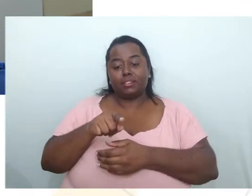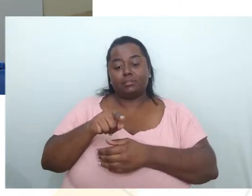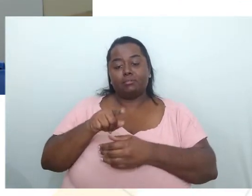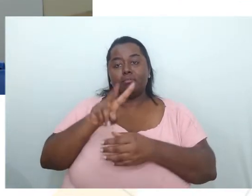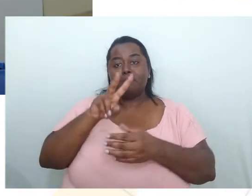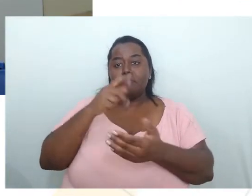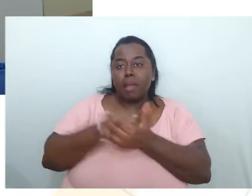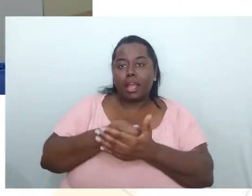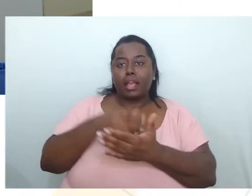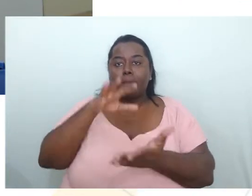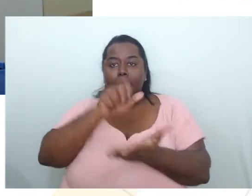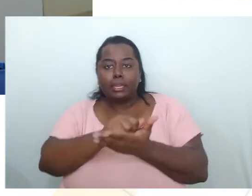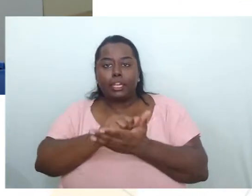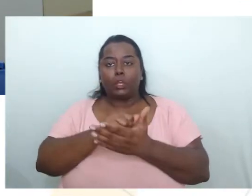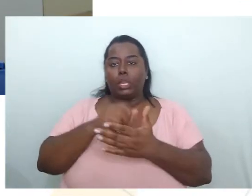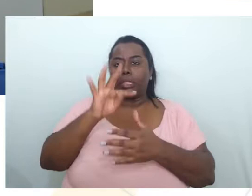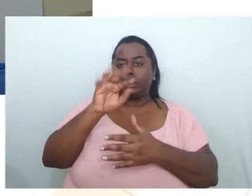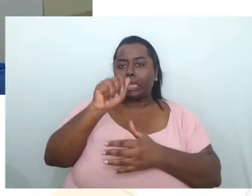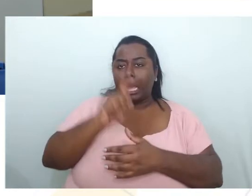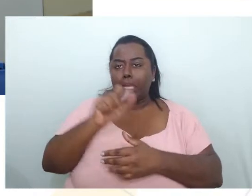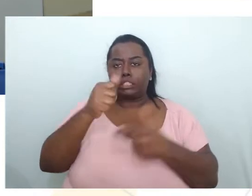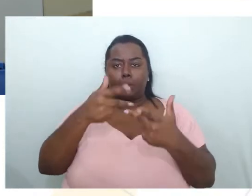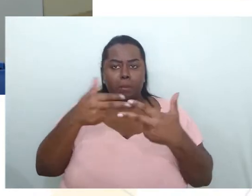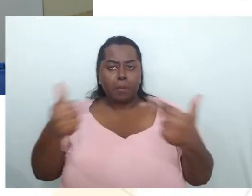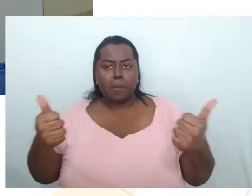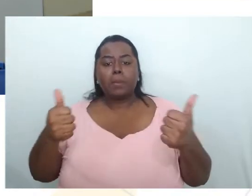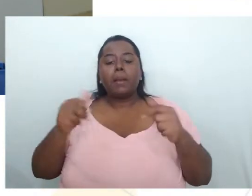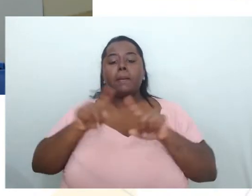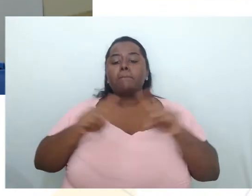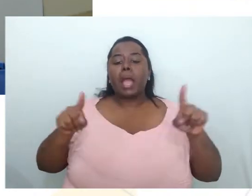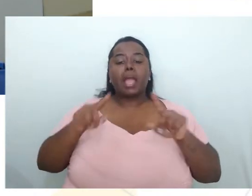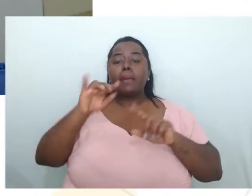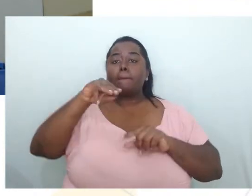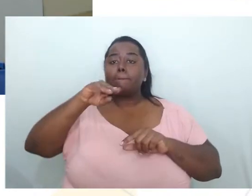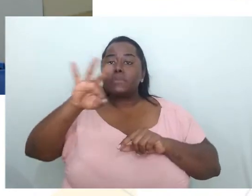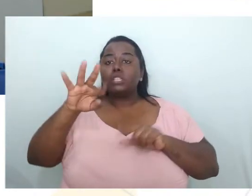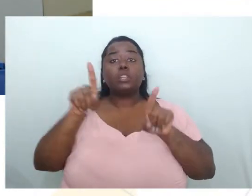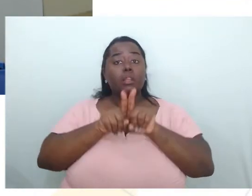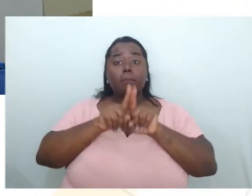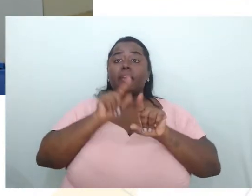sort of thing, but all MIT is doing is putting content out there and saying we